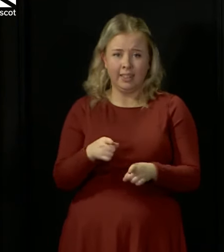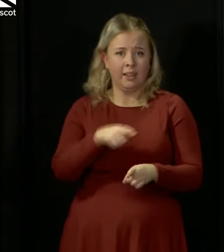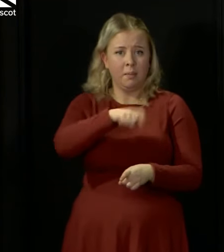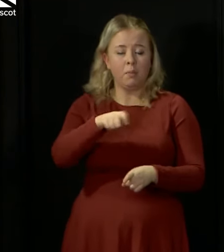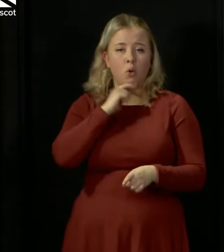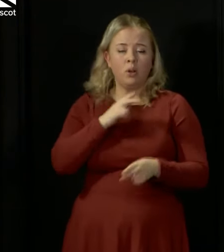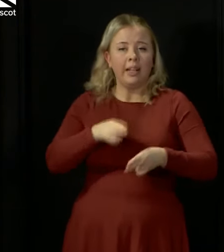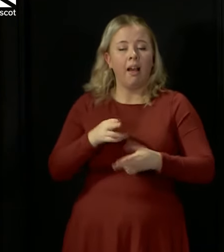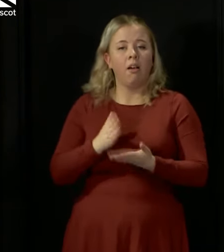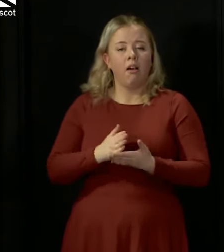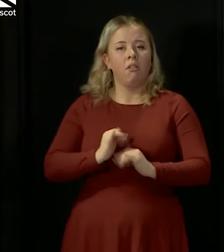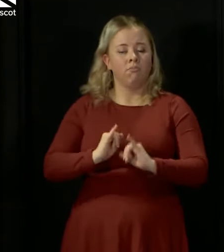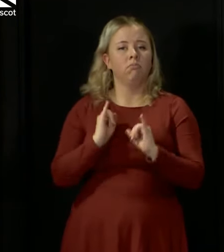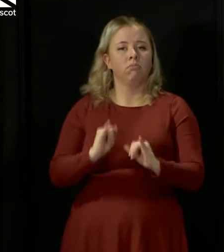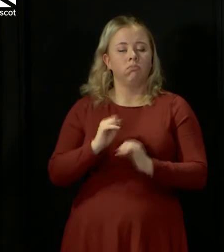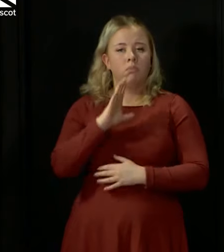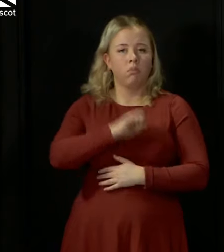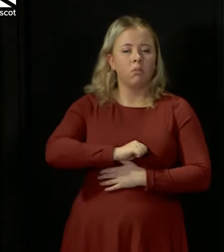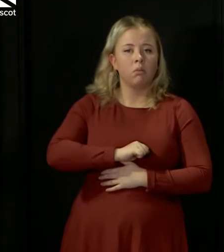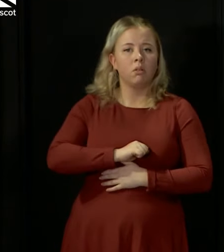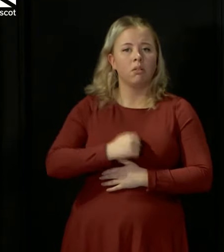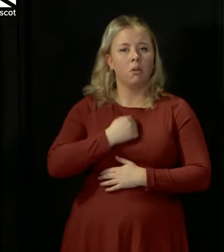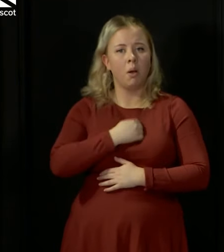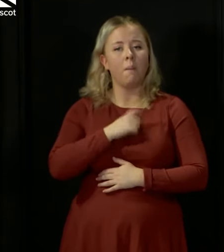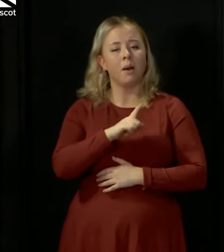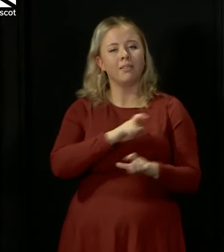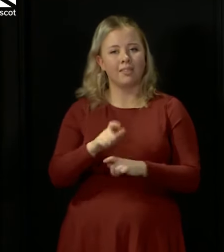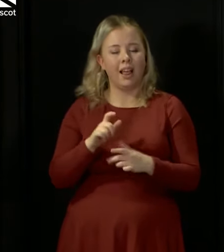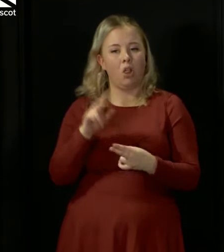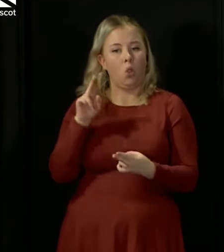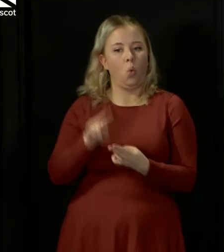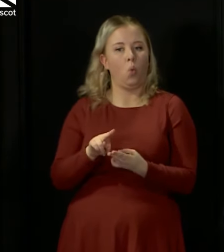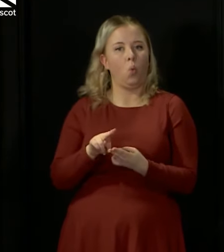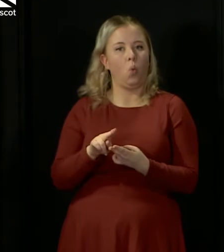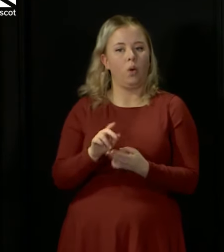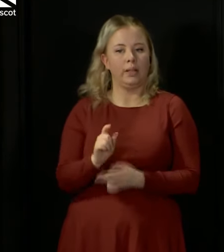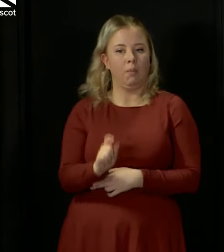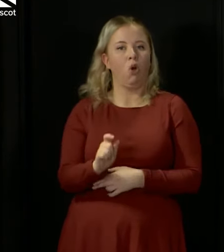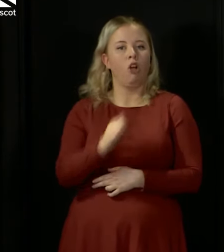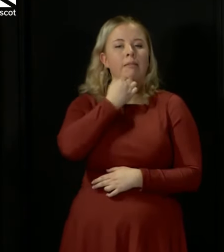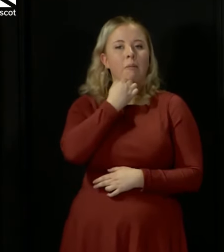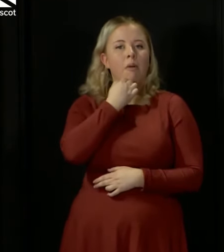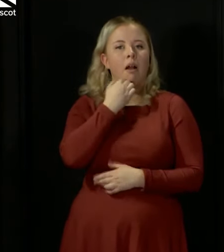a horrible tragedy but they are still relatively low numbers in the overall scale of our population.